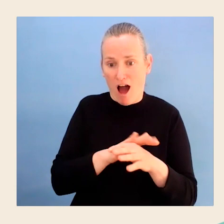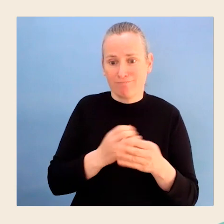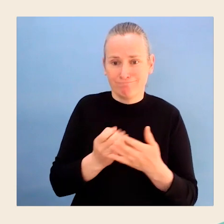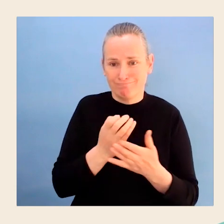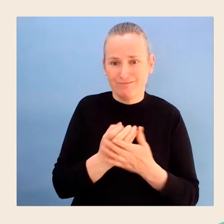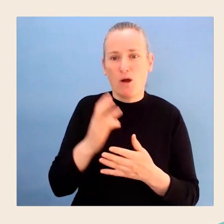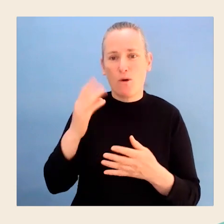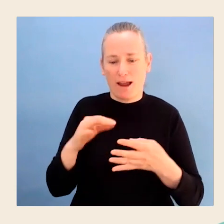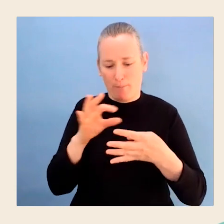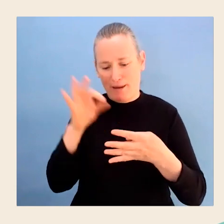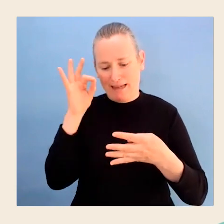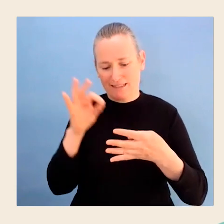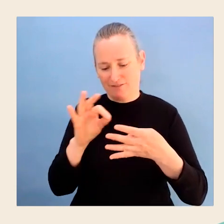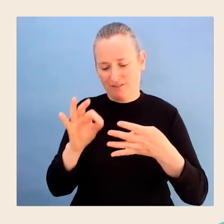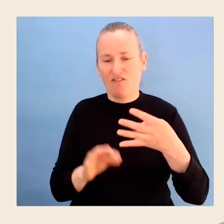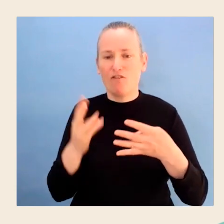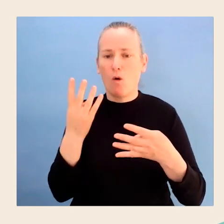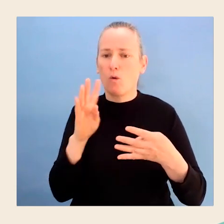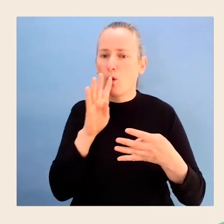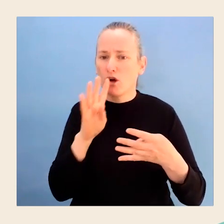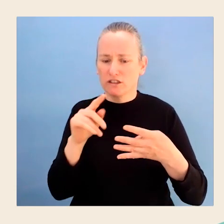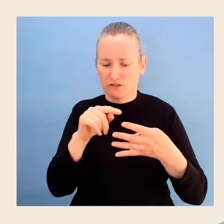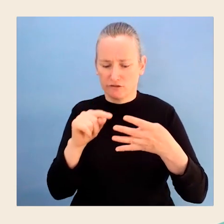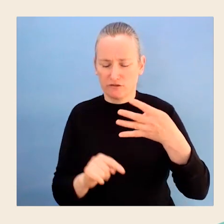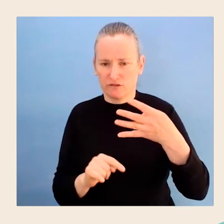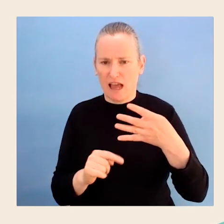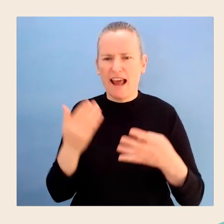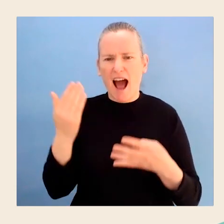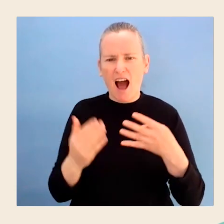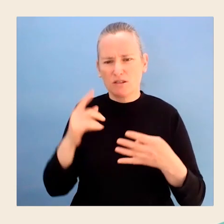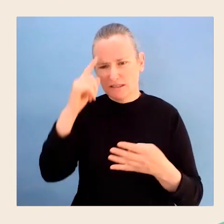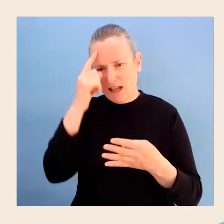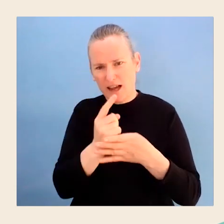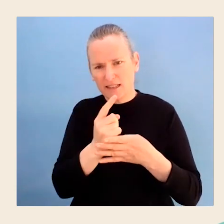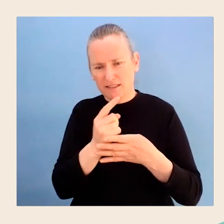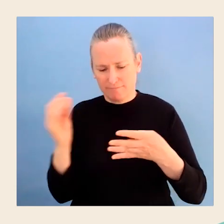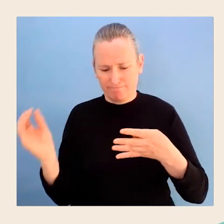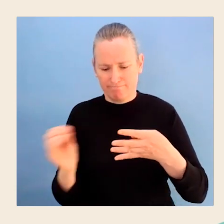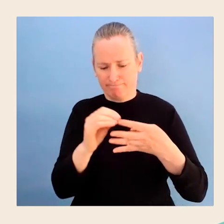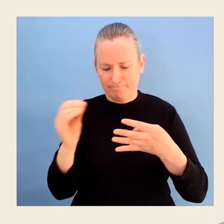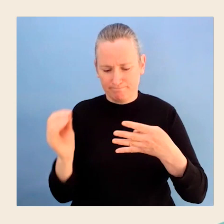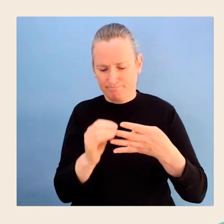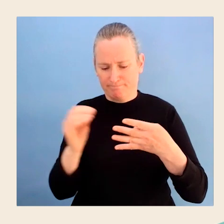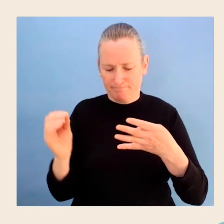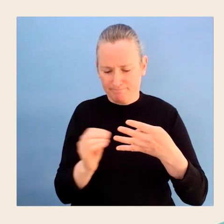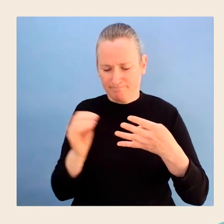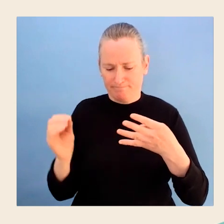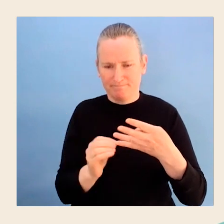being, belonging, doing, connecting? And then how did you go about curating the contributions into these sections?